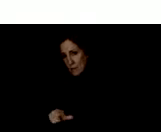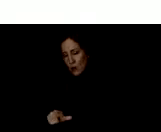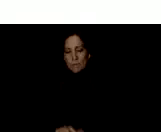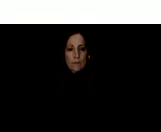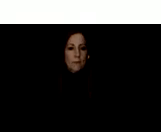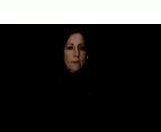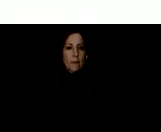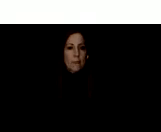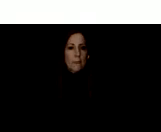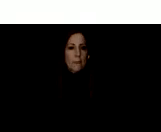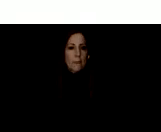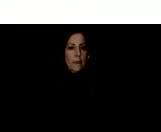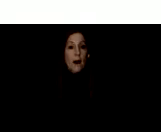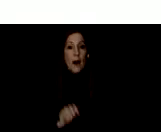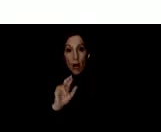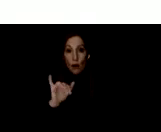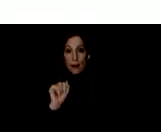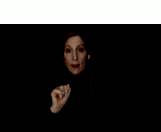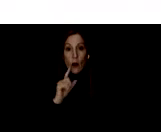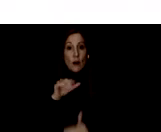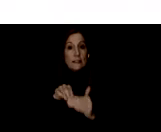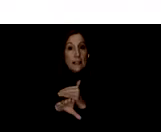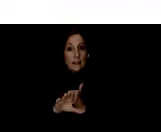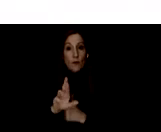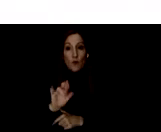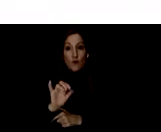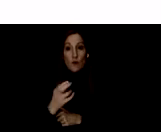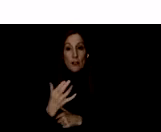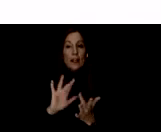ARIA, Accessible Rich Internet Applications,